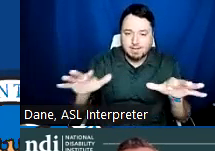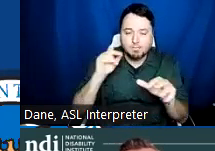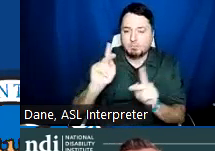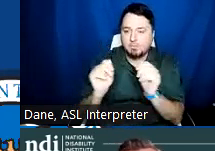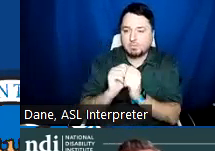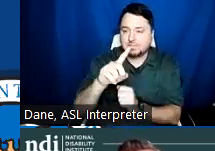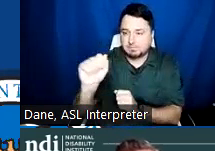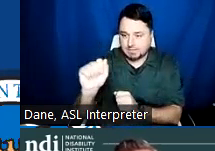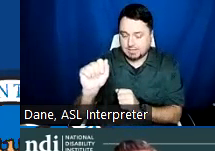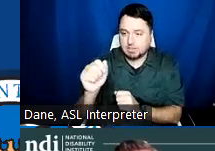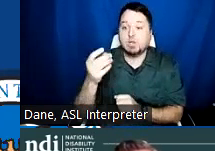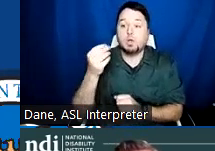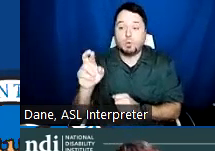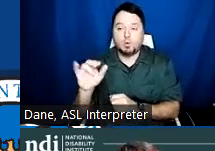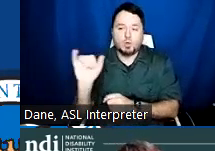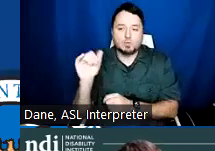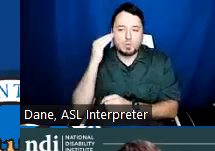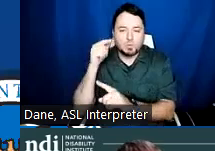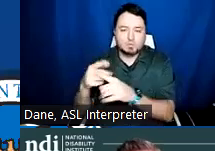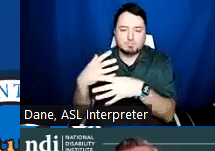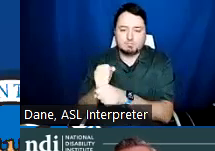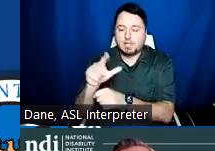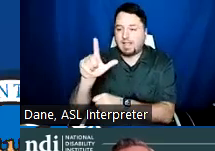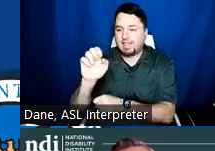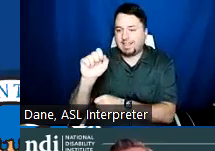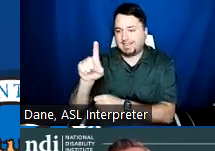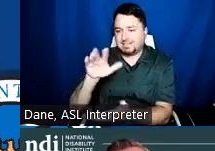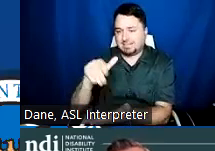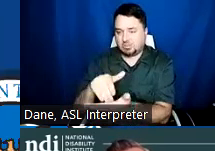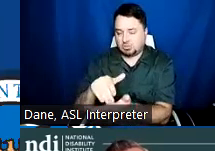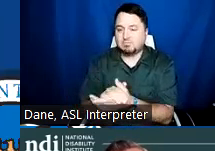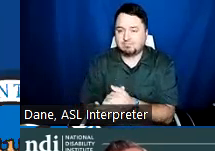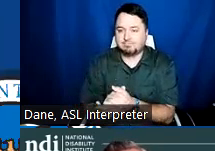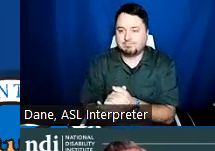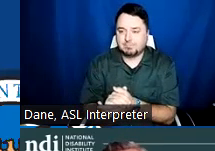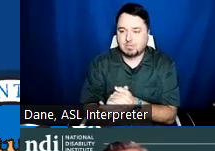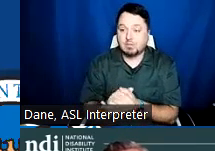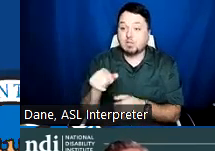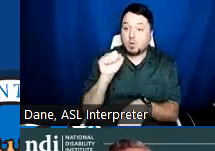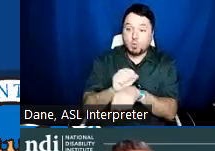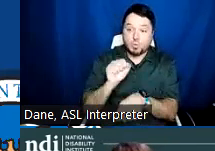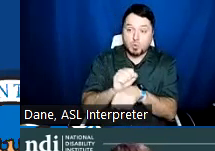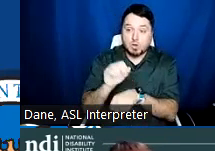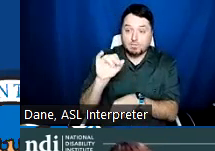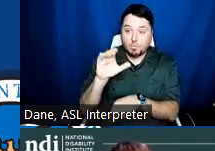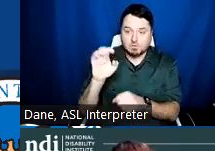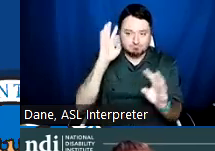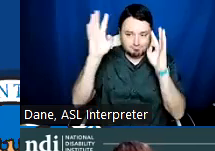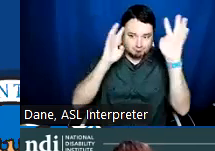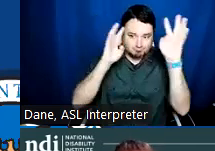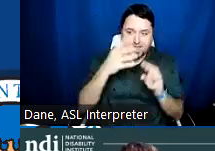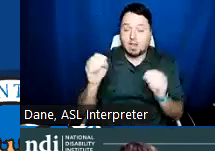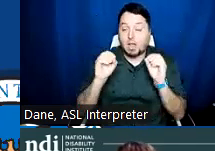Often known as the LEAD Center. We are a workforce innovation and opportunity act